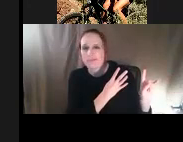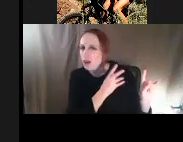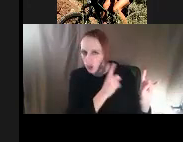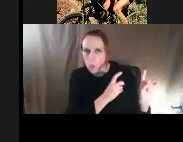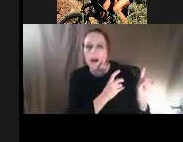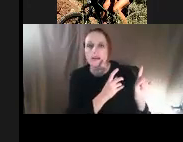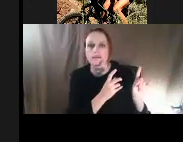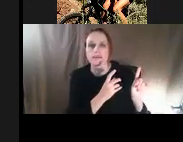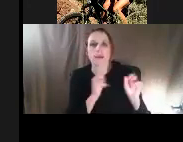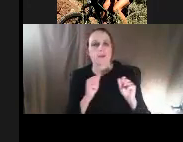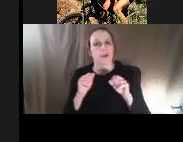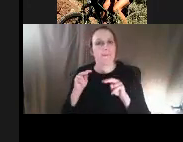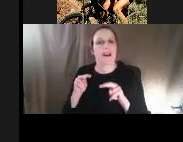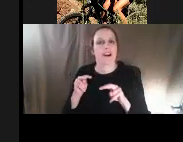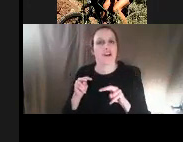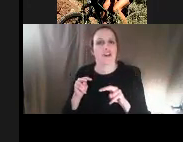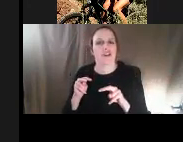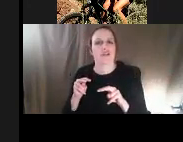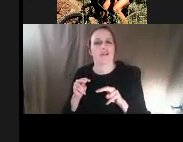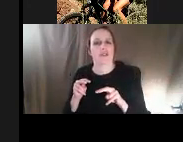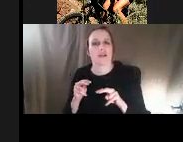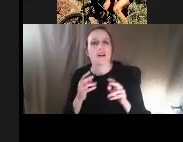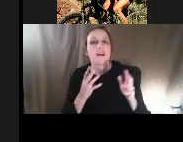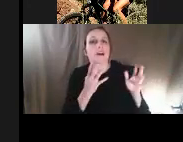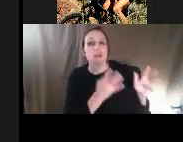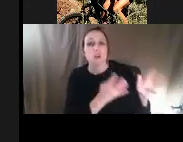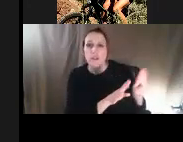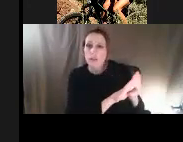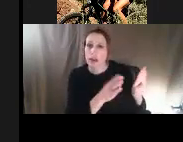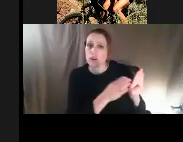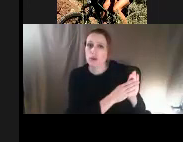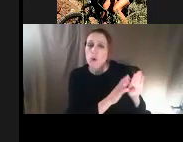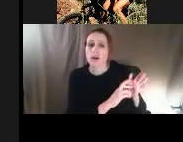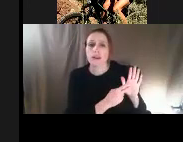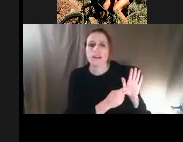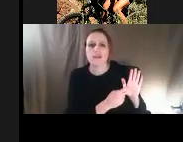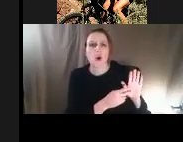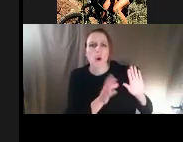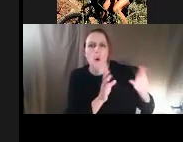Leaving them at the door assumes that you're not acting on them and they're always with us.